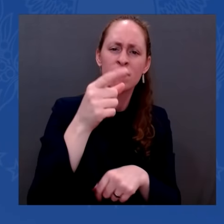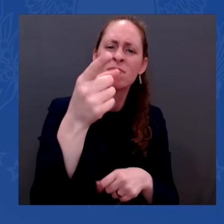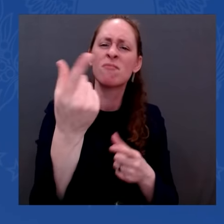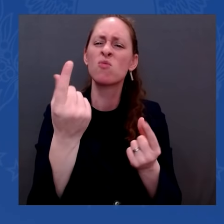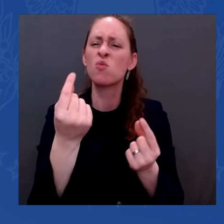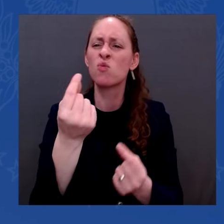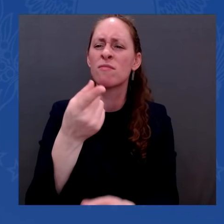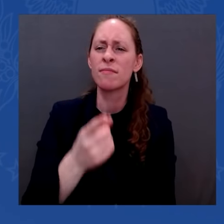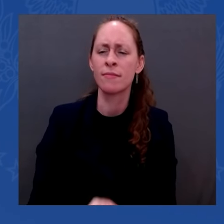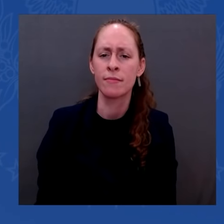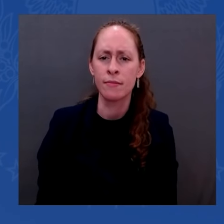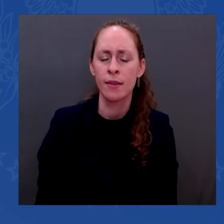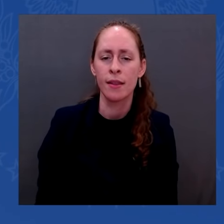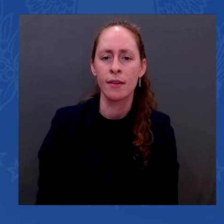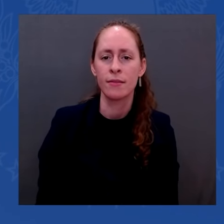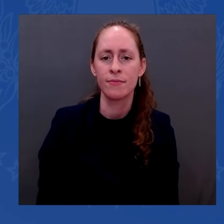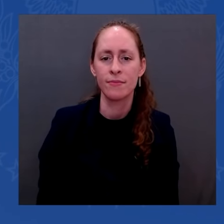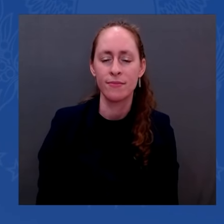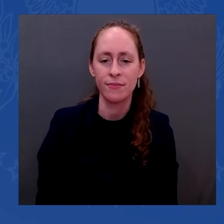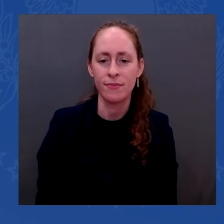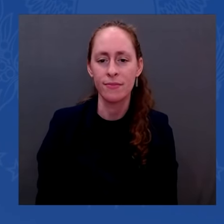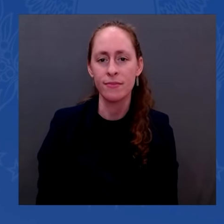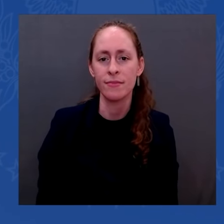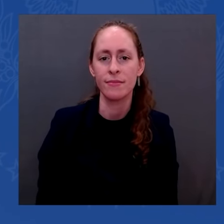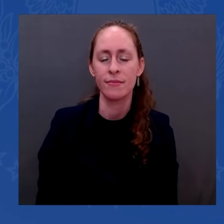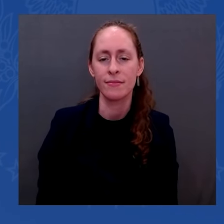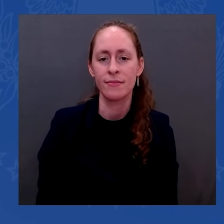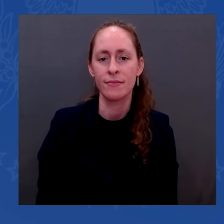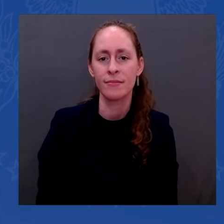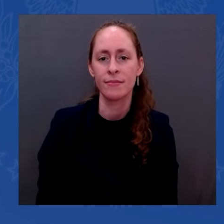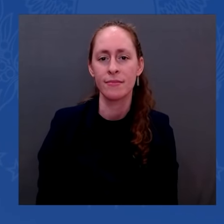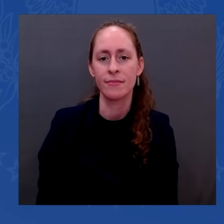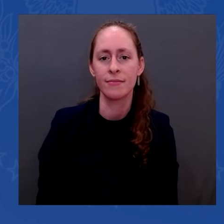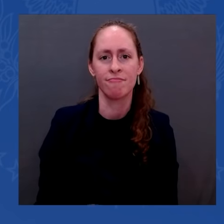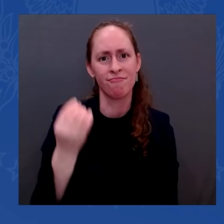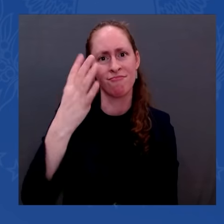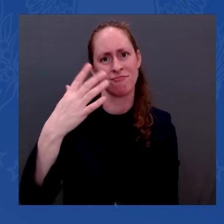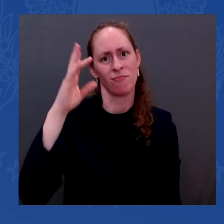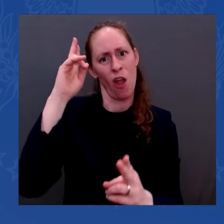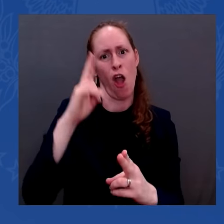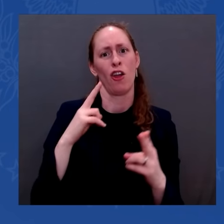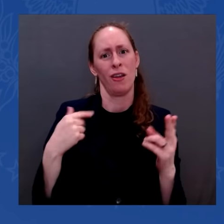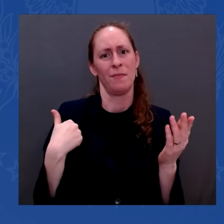And, really, it's a privilege to be joining you here, along with the governor of my state